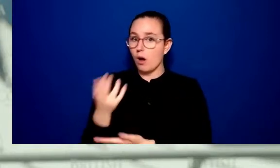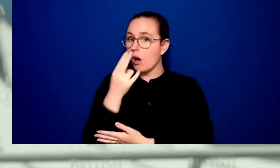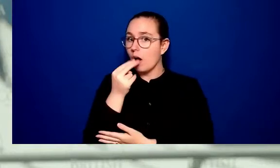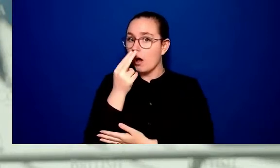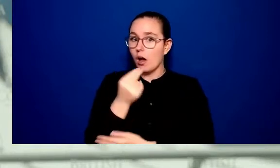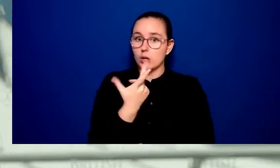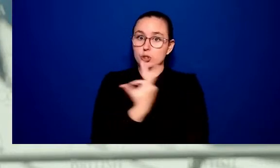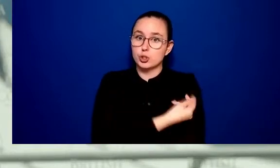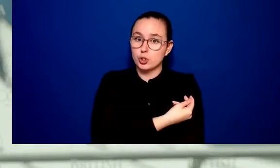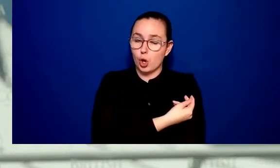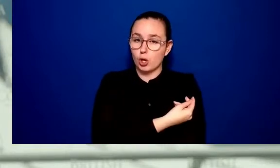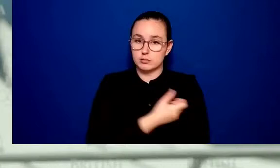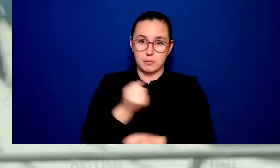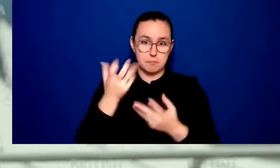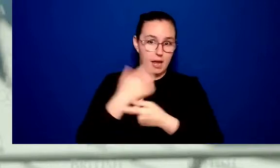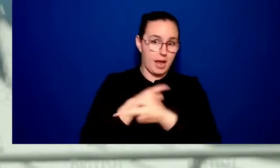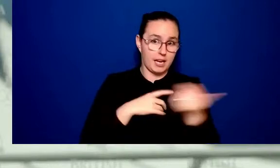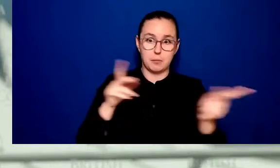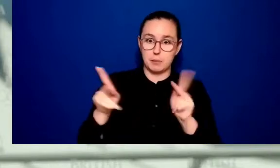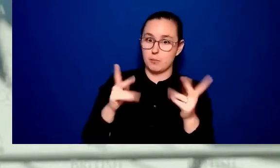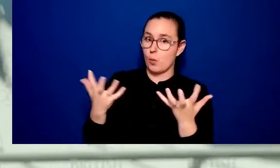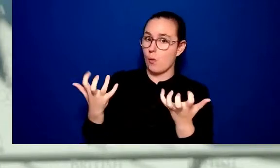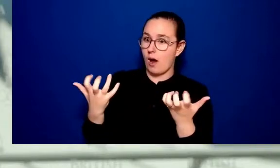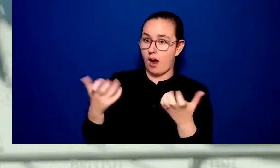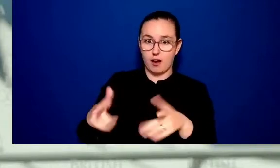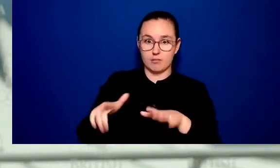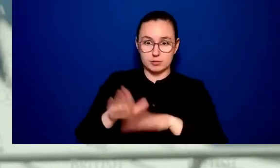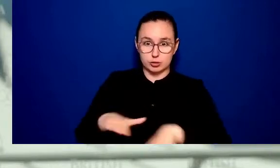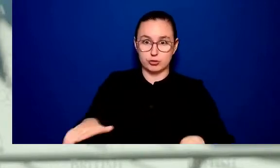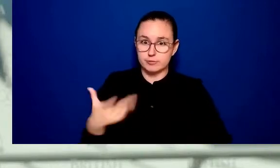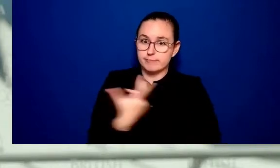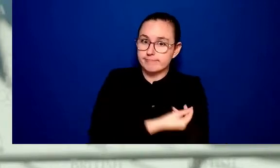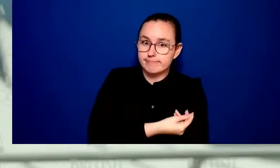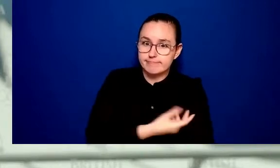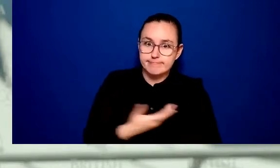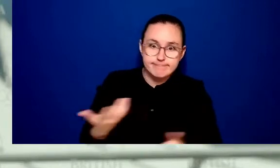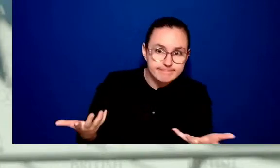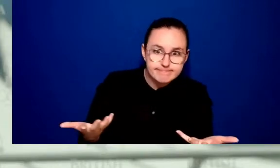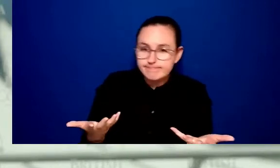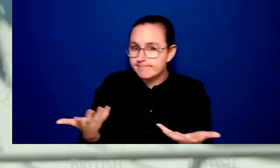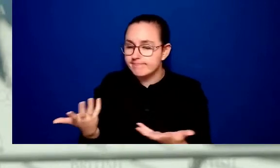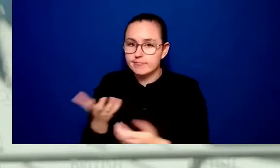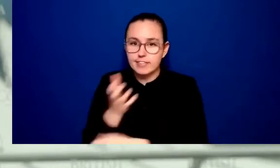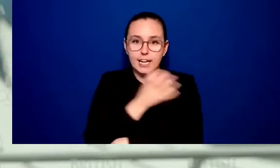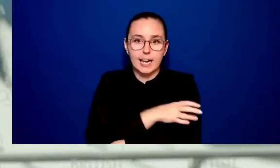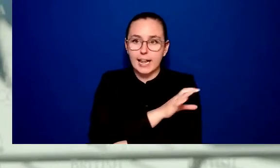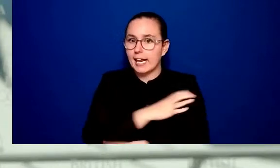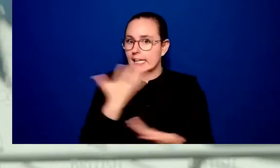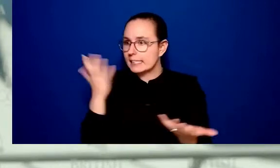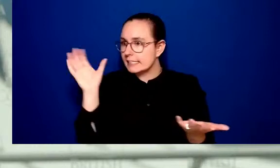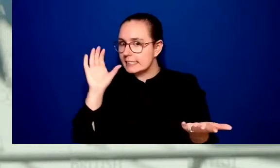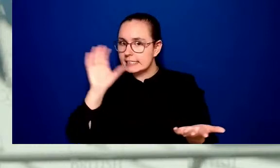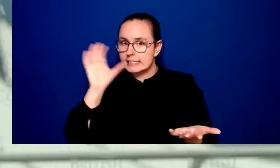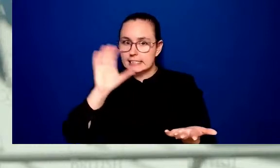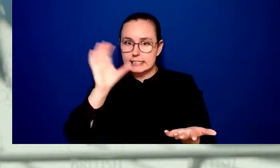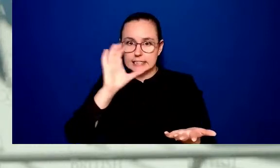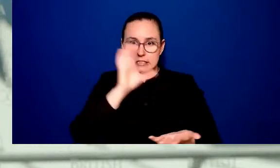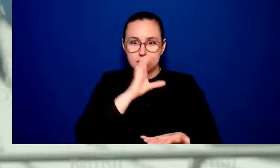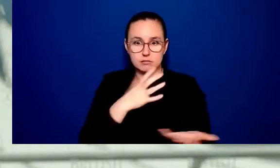get their kids vaccinated and are not seeing the clinics yet. Is there a delay in flu shots or is it just. Is this a